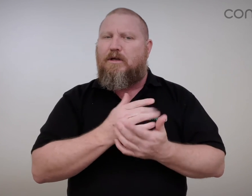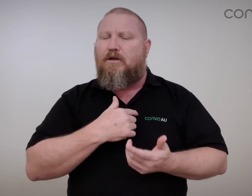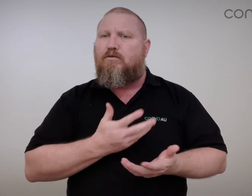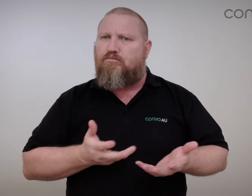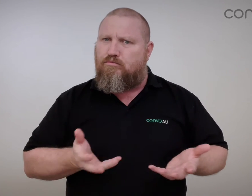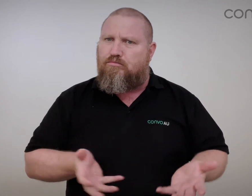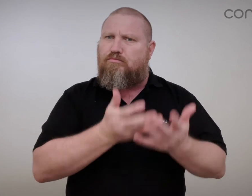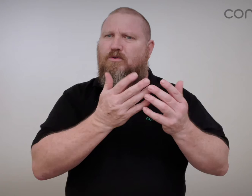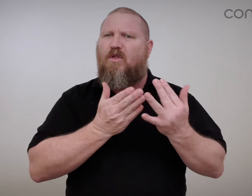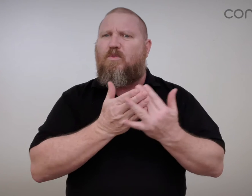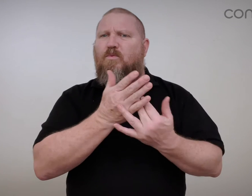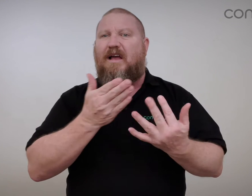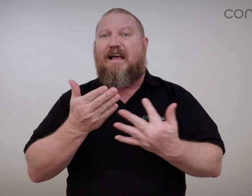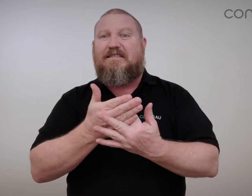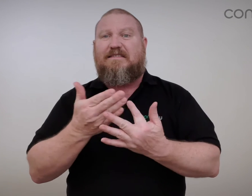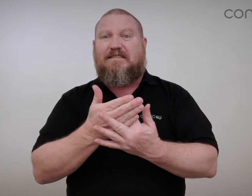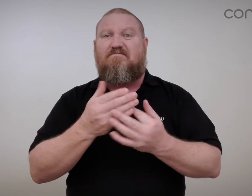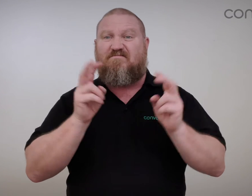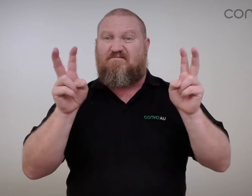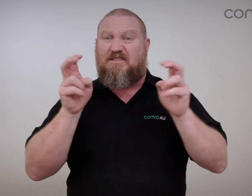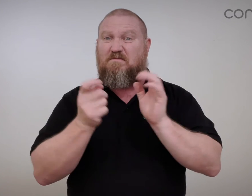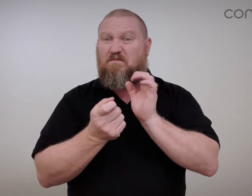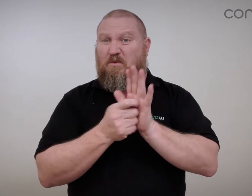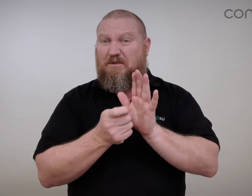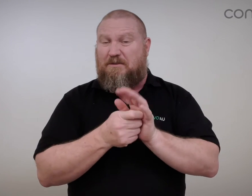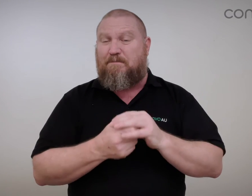as one of the major sponsors,